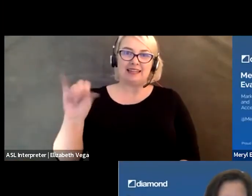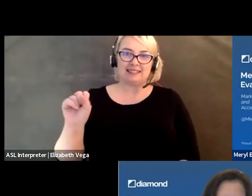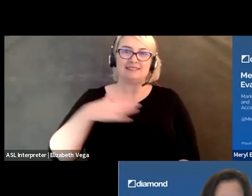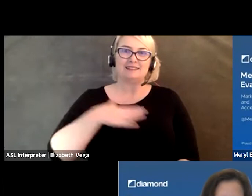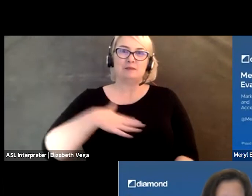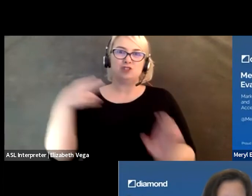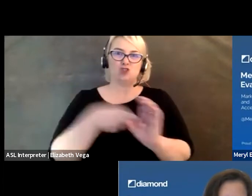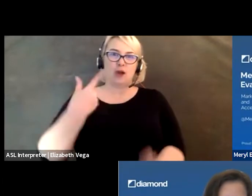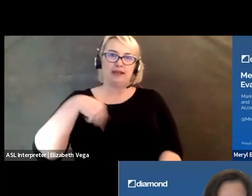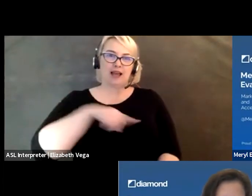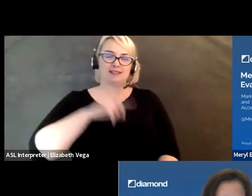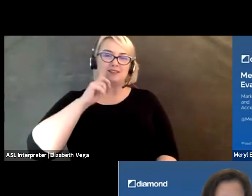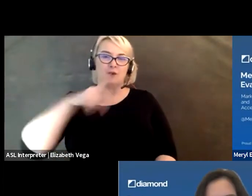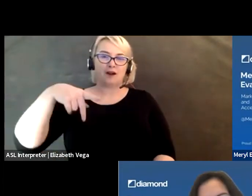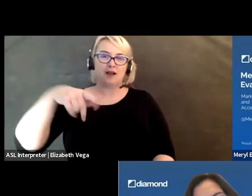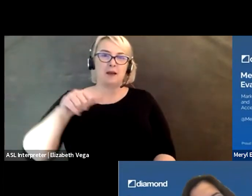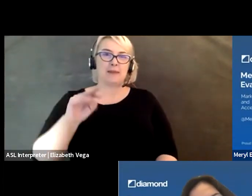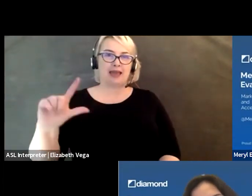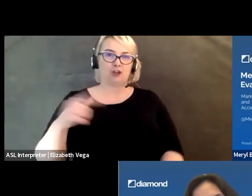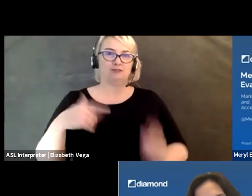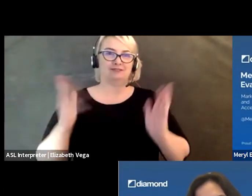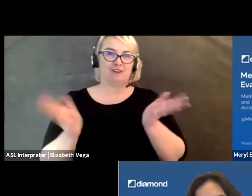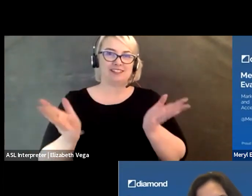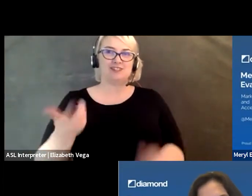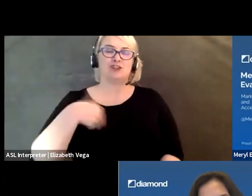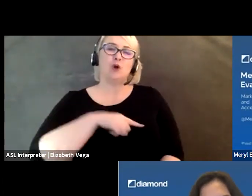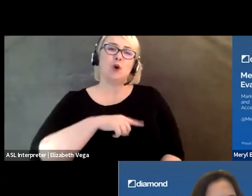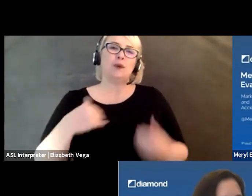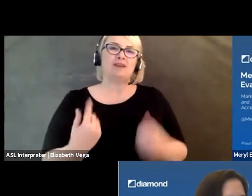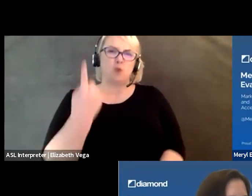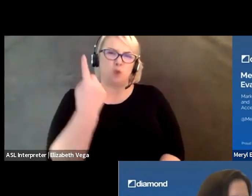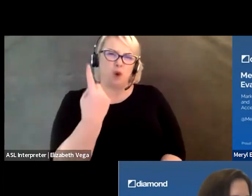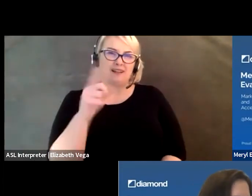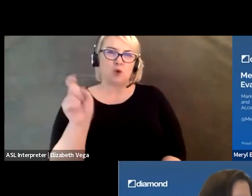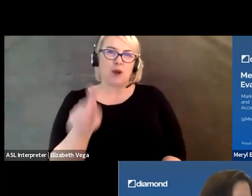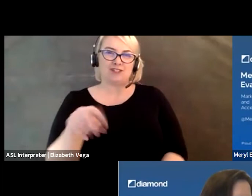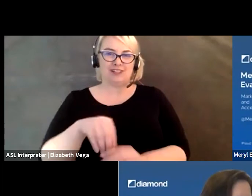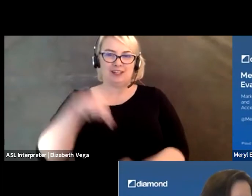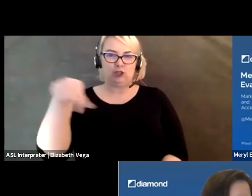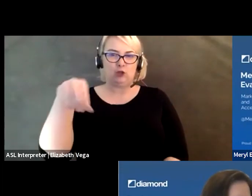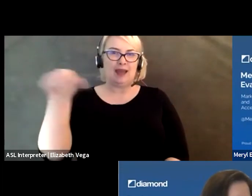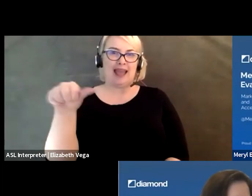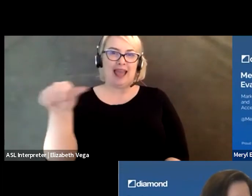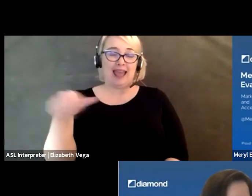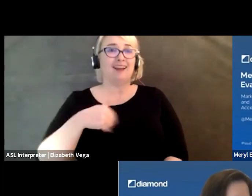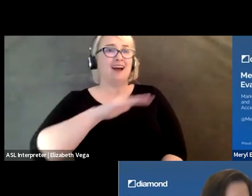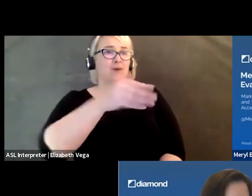As we begin, we only have one question right now in the Q and A. I would invite folks to add more questions because we'd love to see the